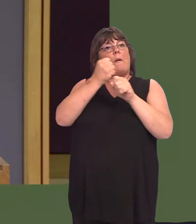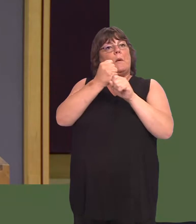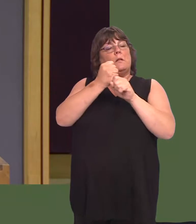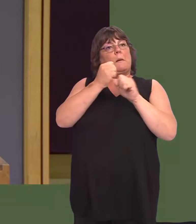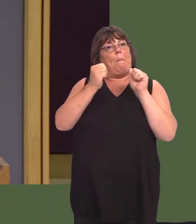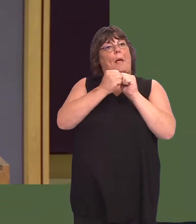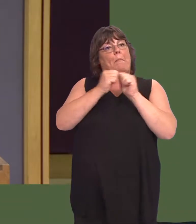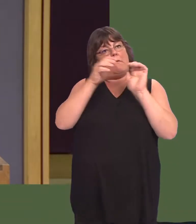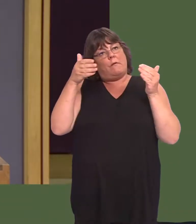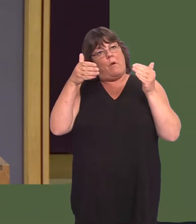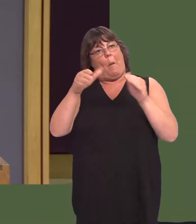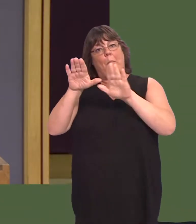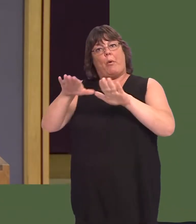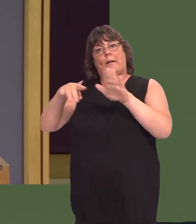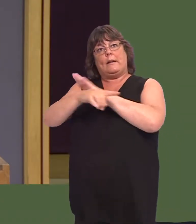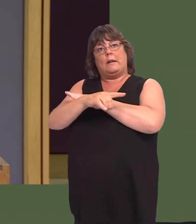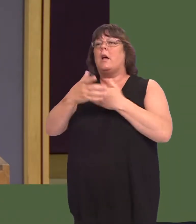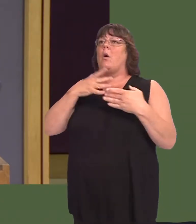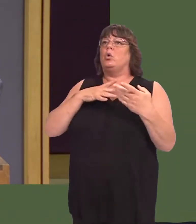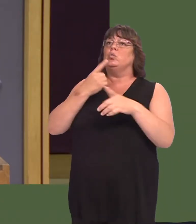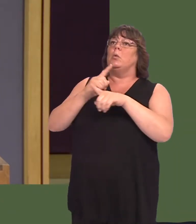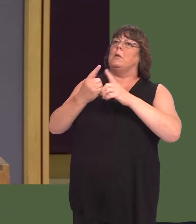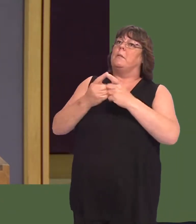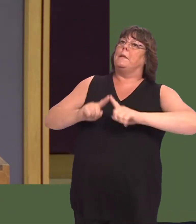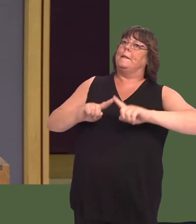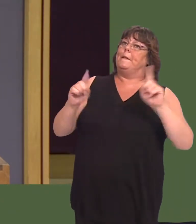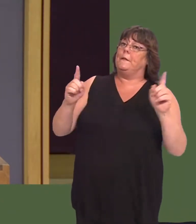Neil Hamilton: I want to move to another issue.